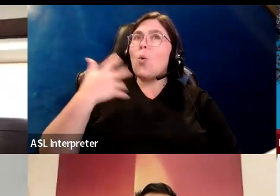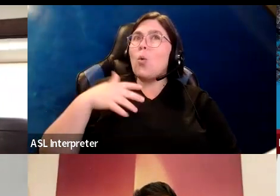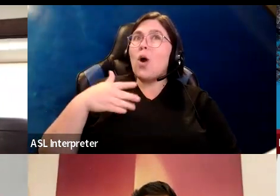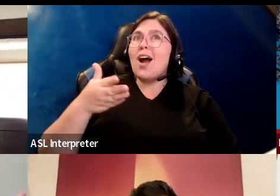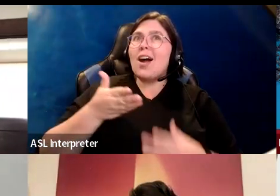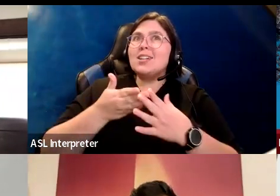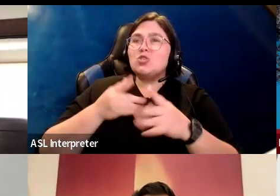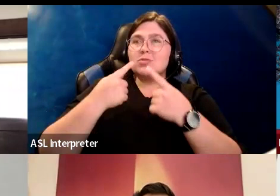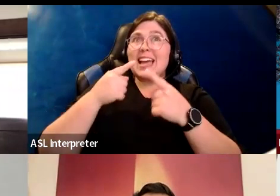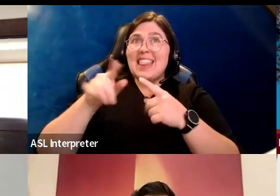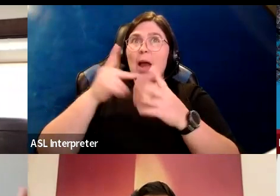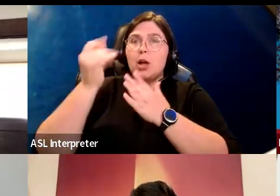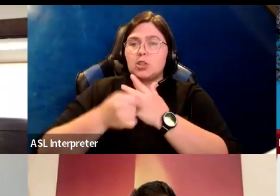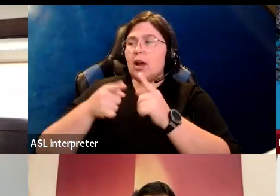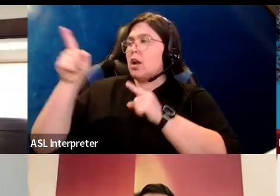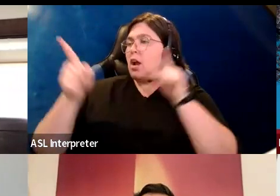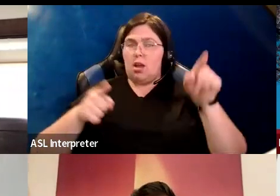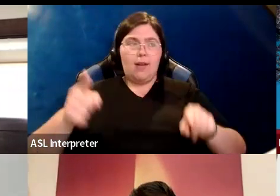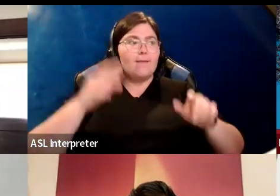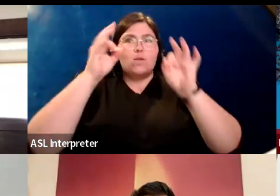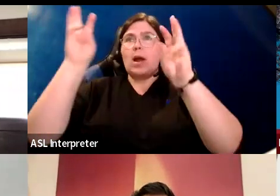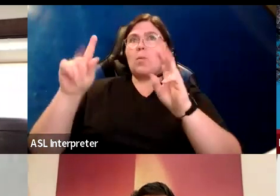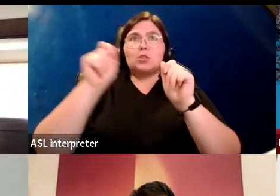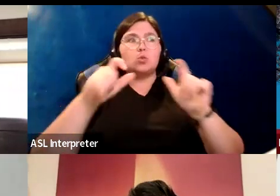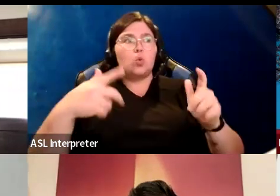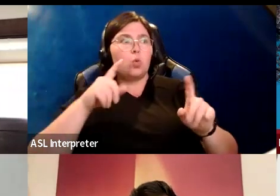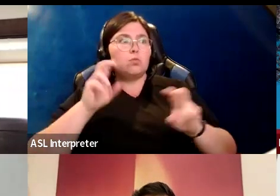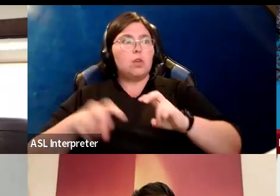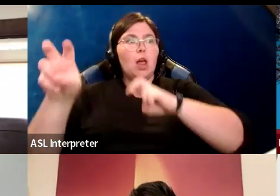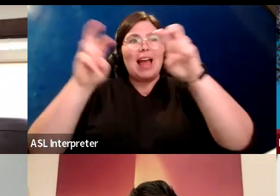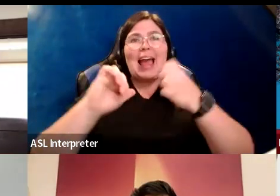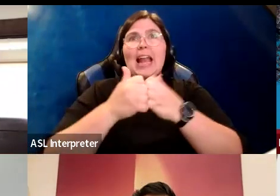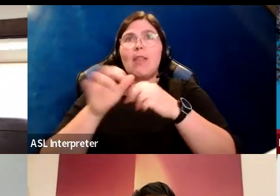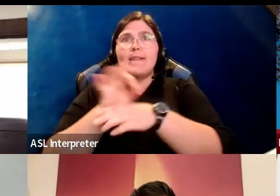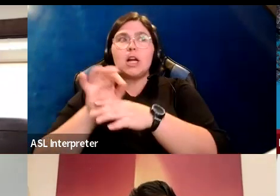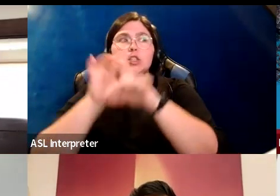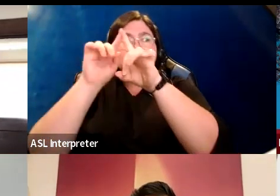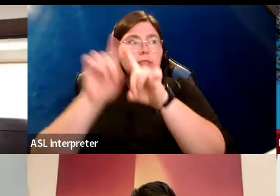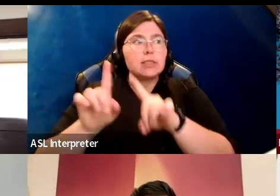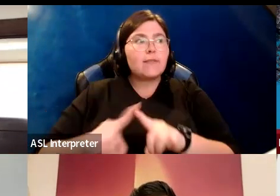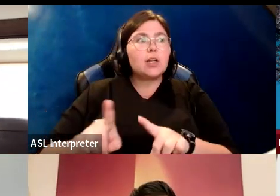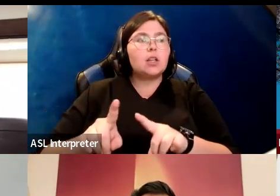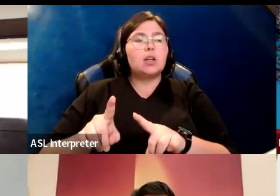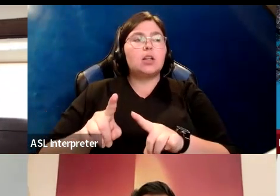trying different frameworks and different tools and exploring how they work differently. I think it is right now, for sure,